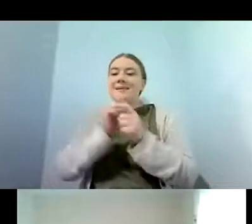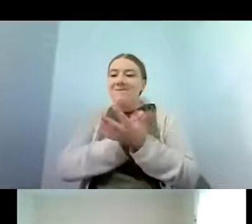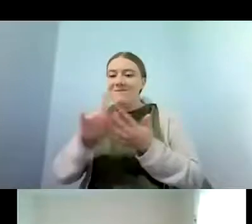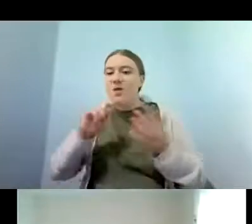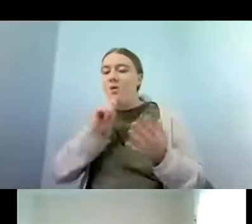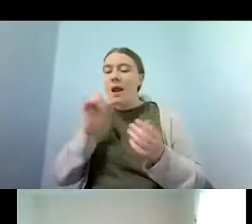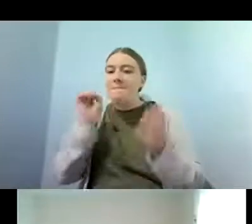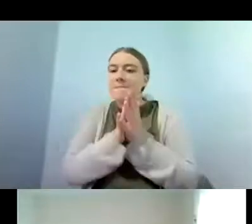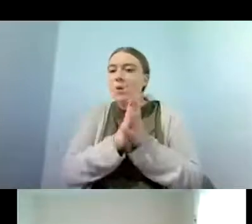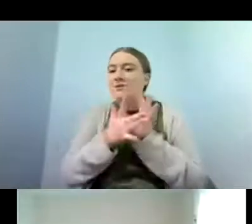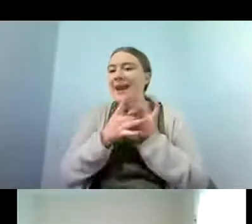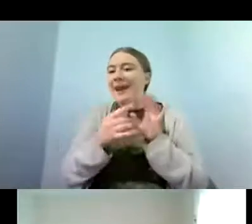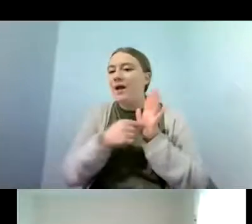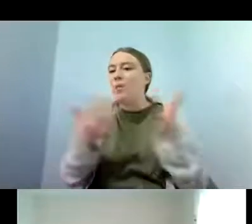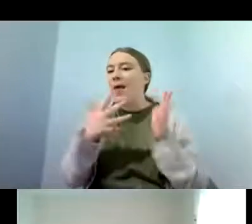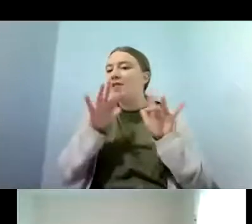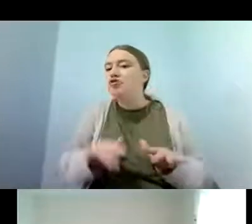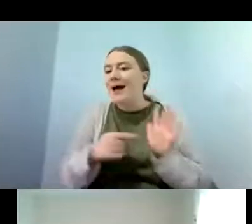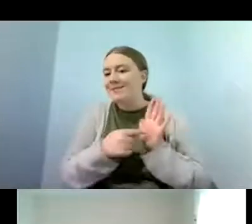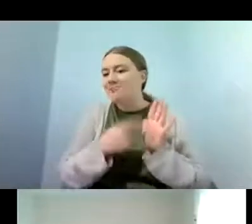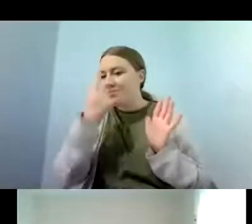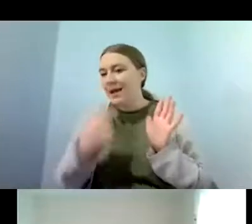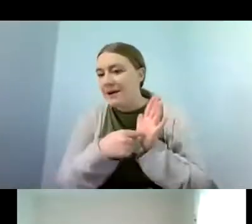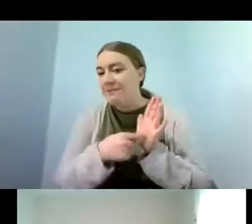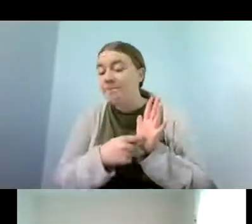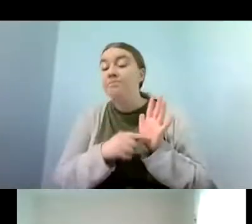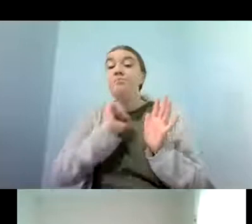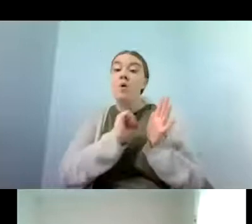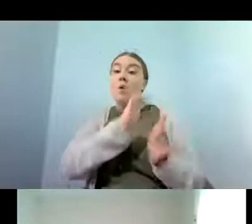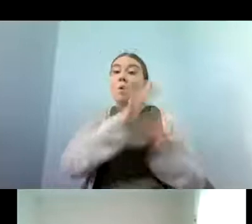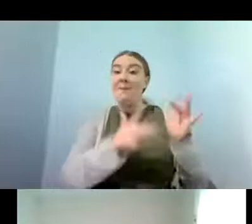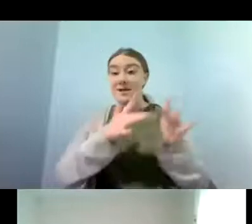in the chat on the website we have everything you need to know